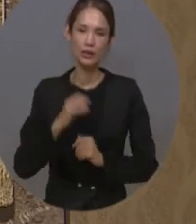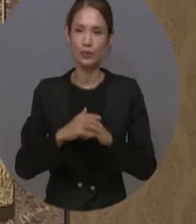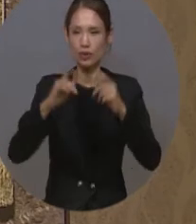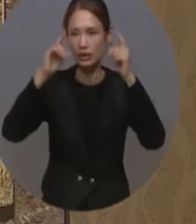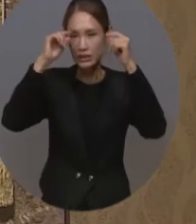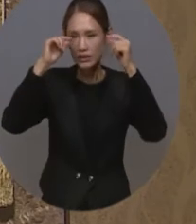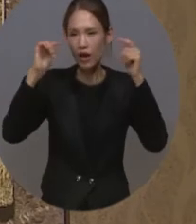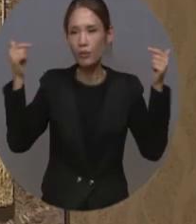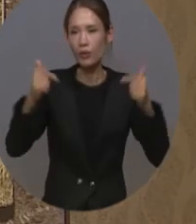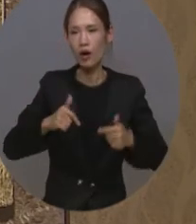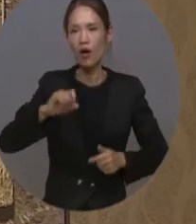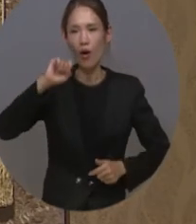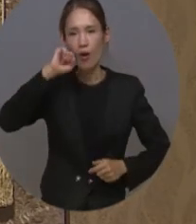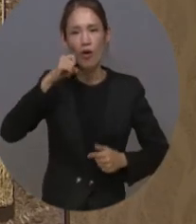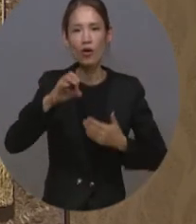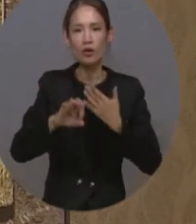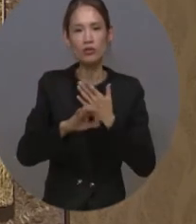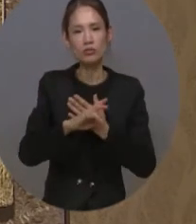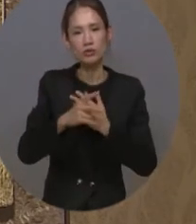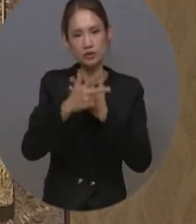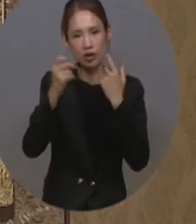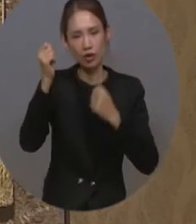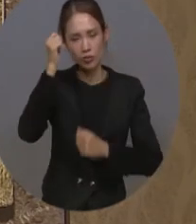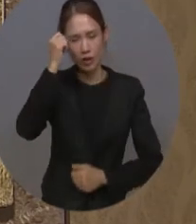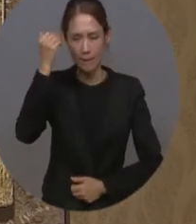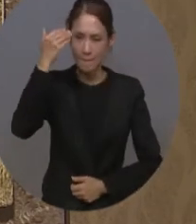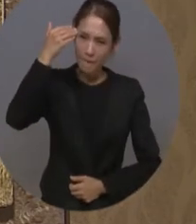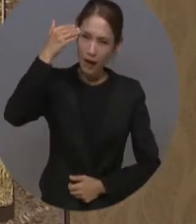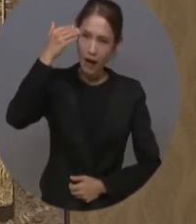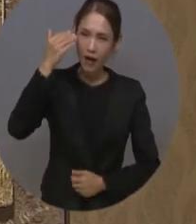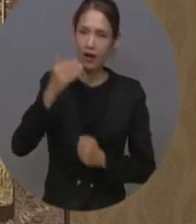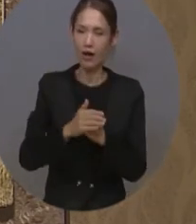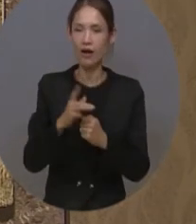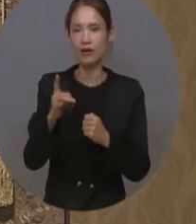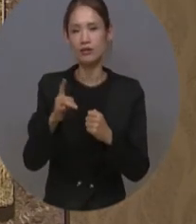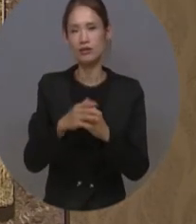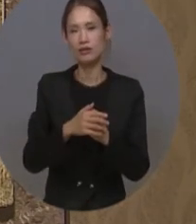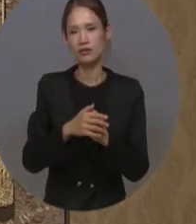In my experience, one of the factors that interferes with sleep was the location of the pillow